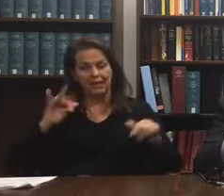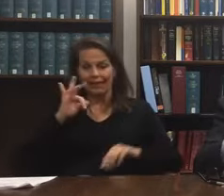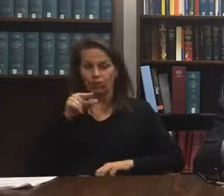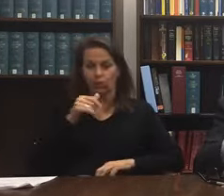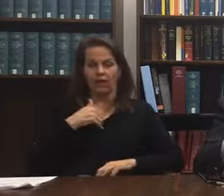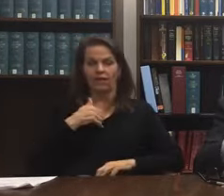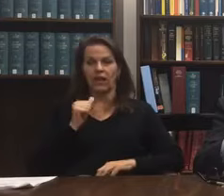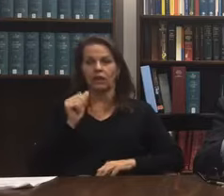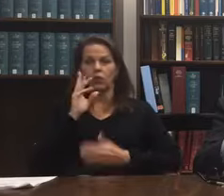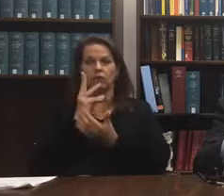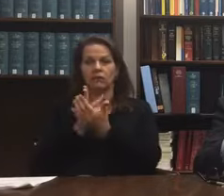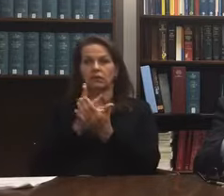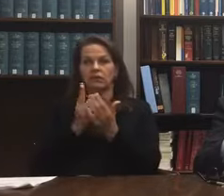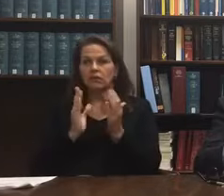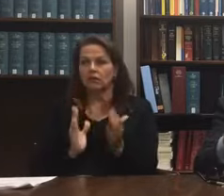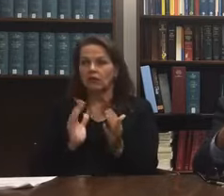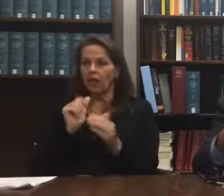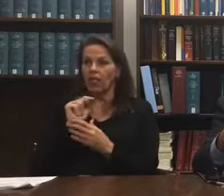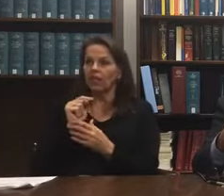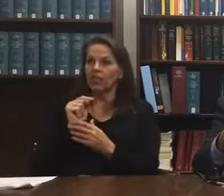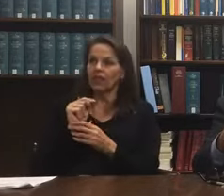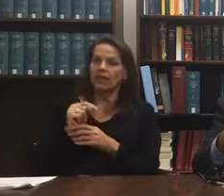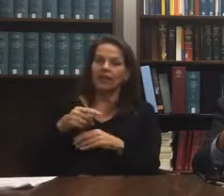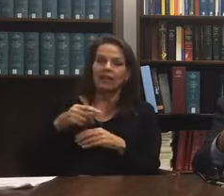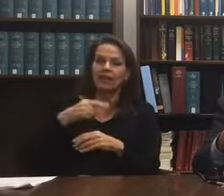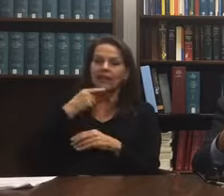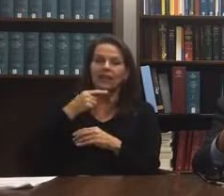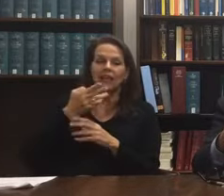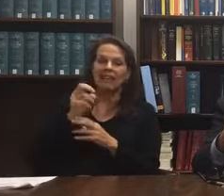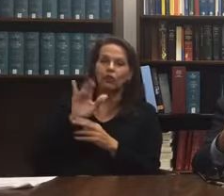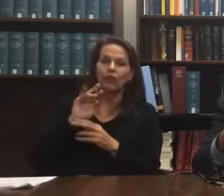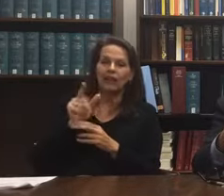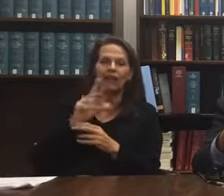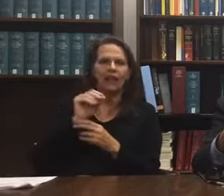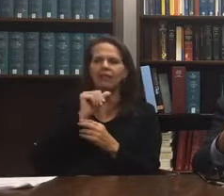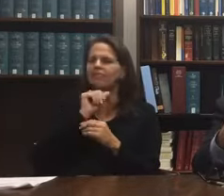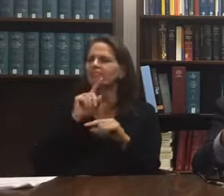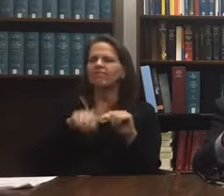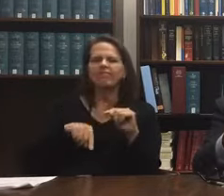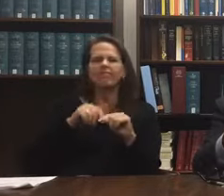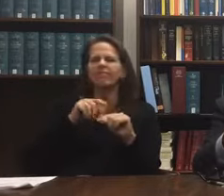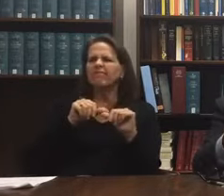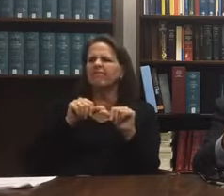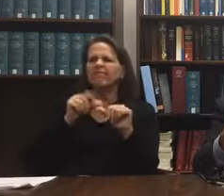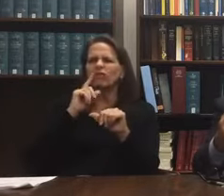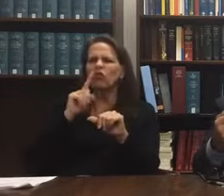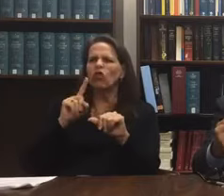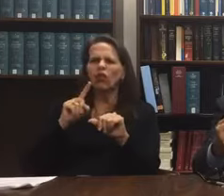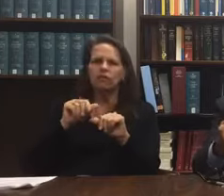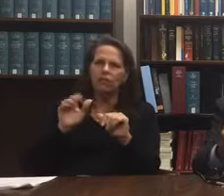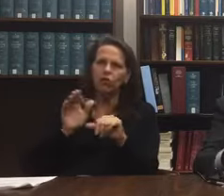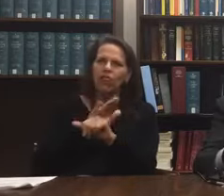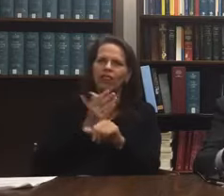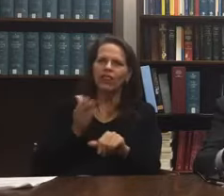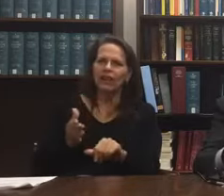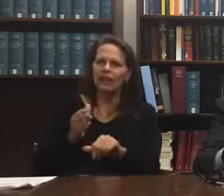hearing and they're not going to be able to stay for the whole thing and they need to go at a certain time to take care of that at the beginning of the